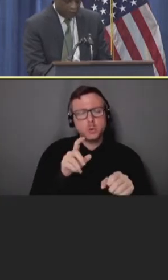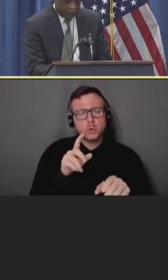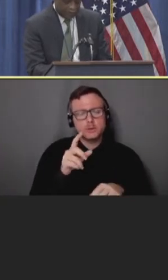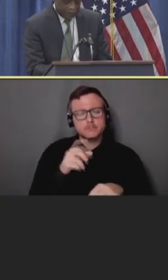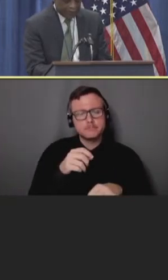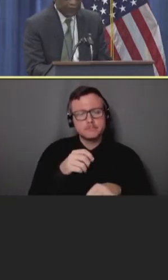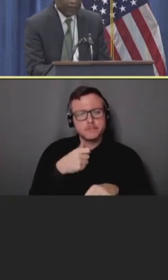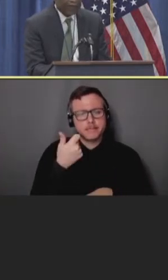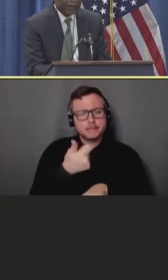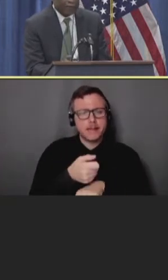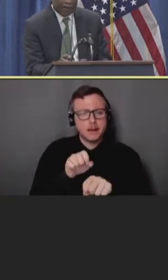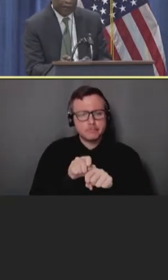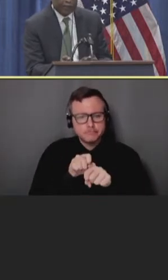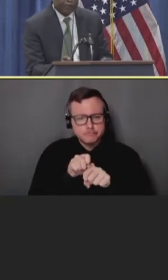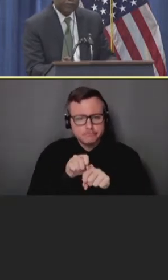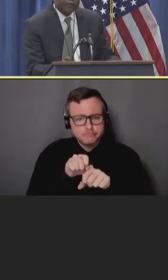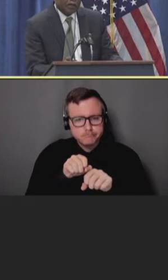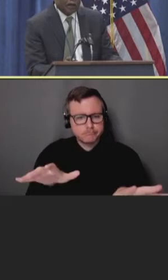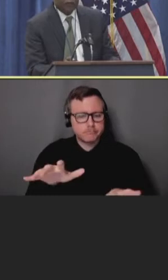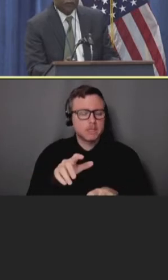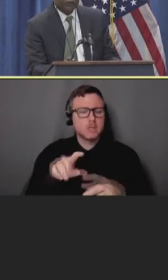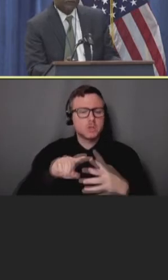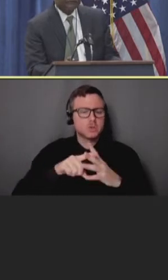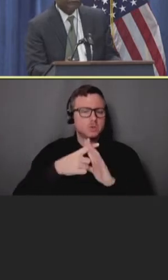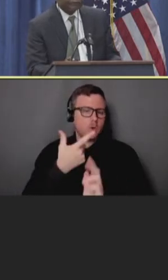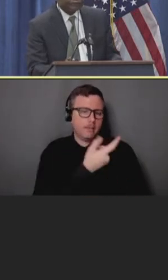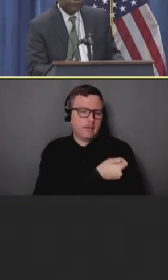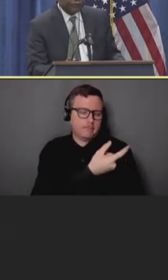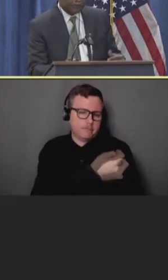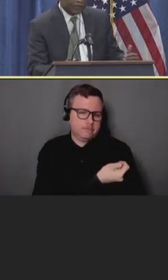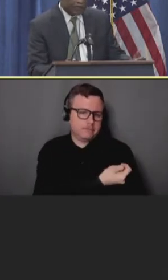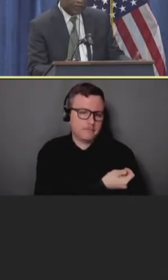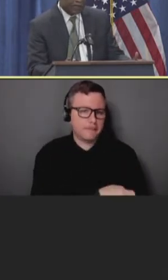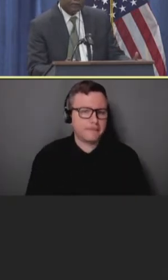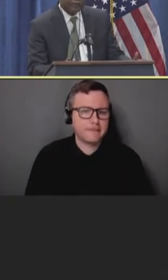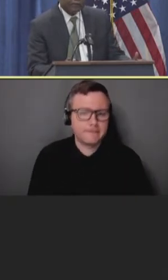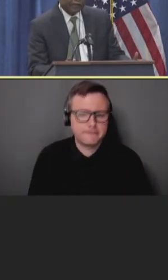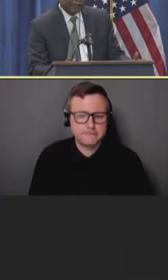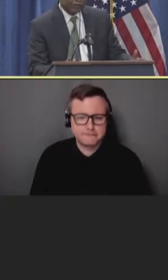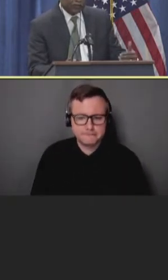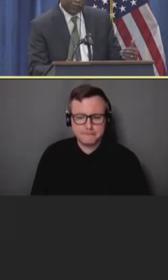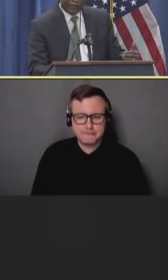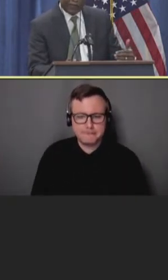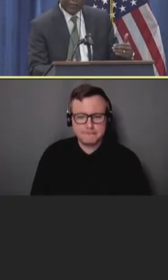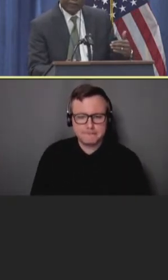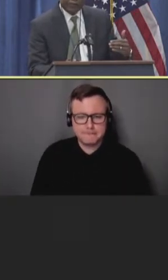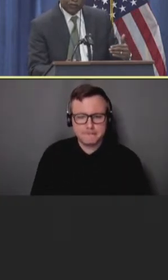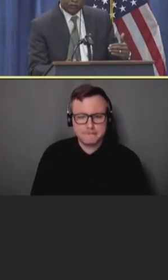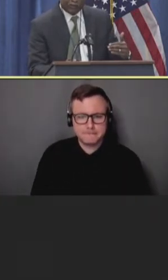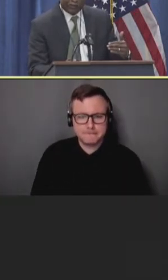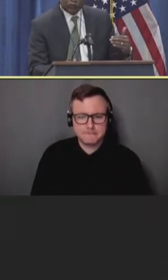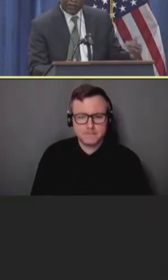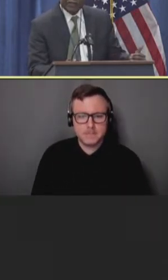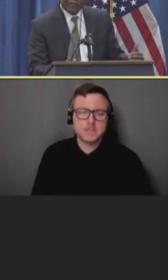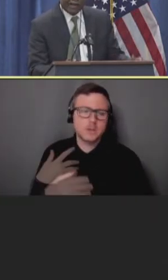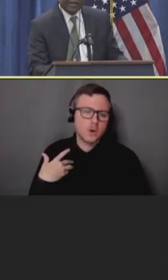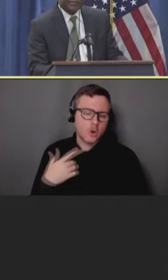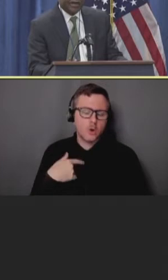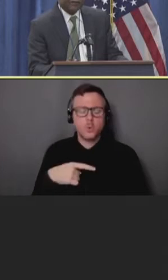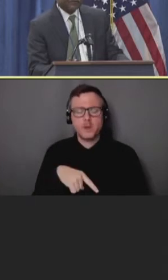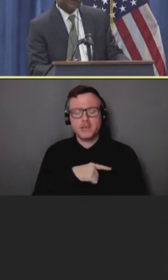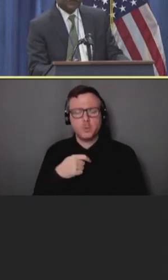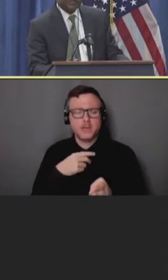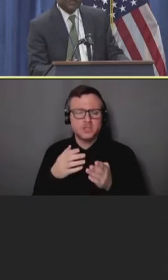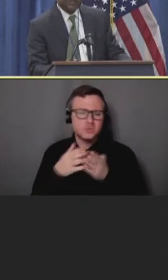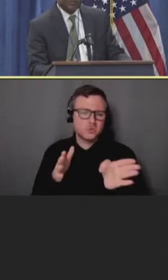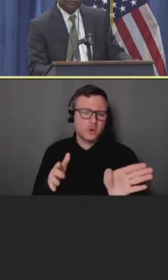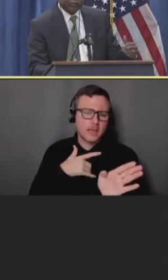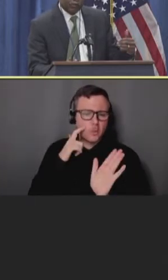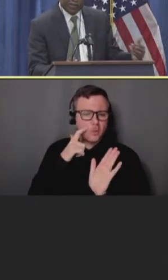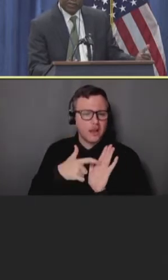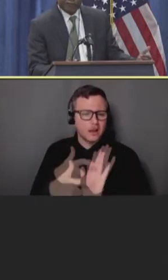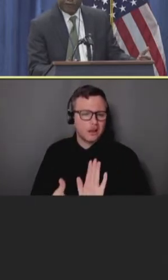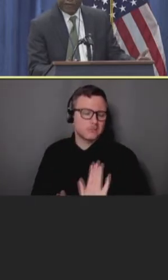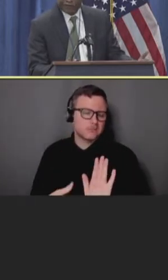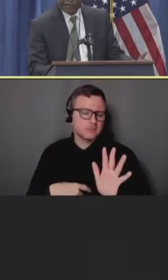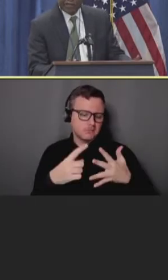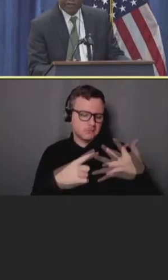we did monitor all the -- at least generally recognized adverse events progress vaccinia,